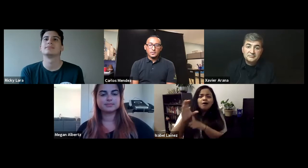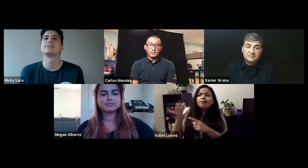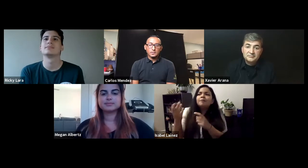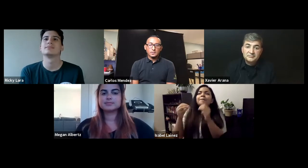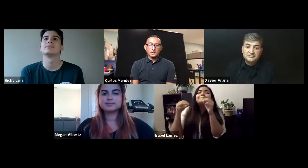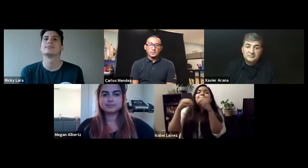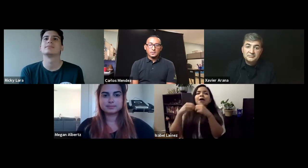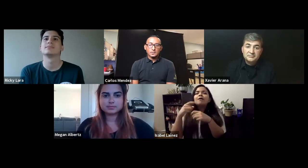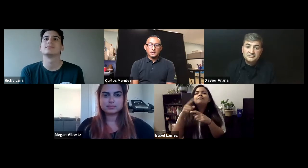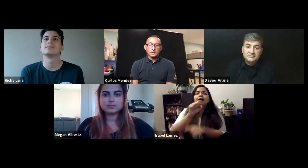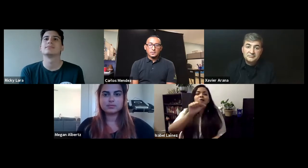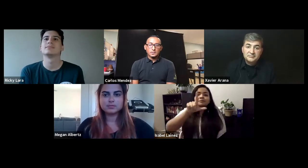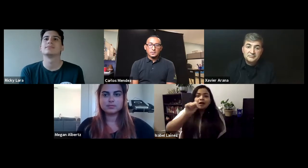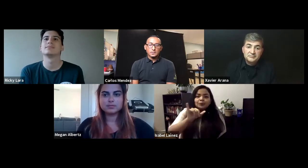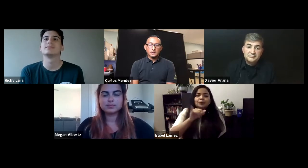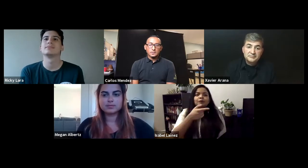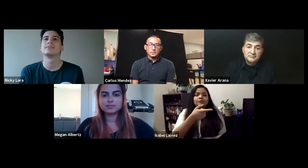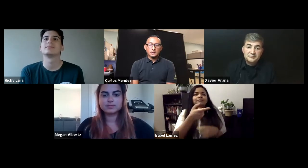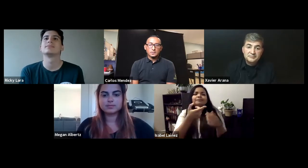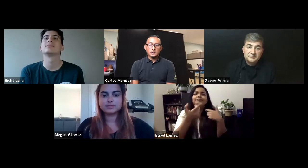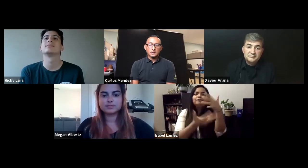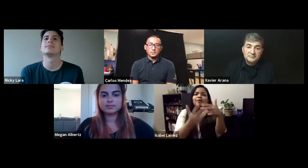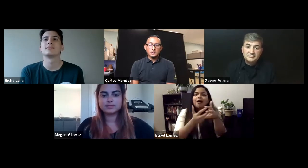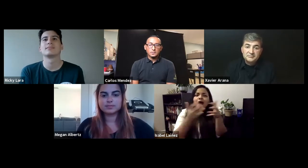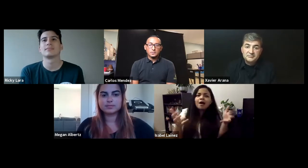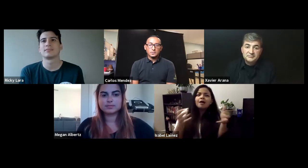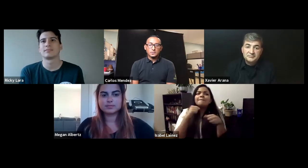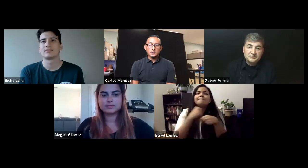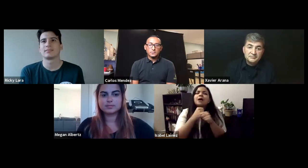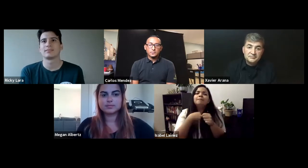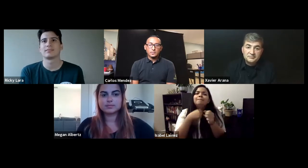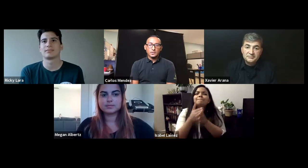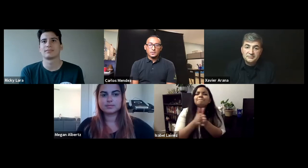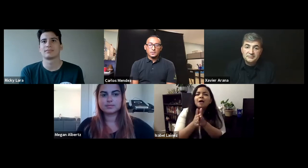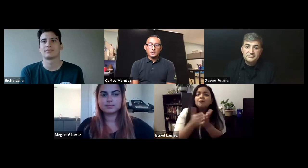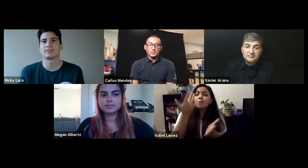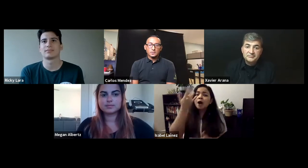You know, I was really involved within the culture. So it was really great for me to see.